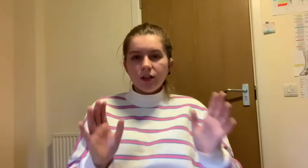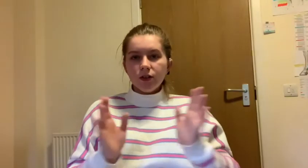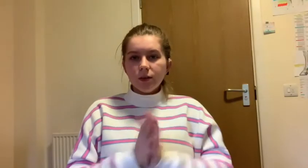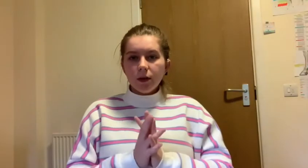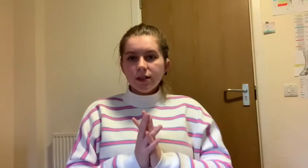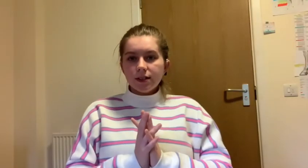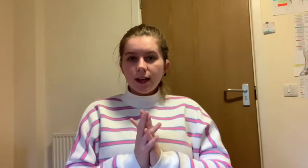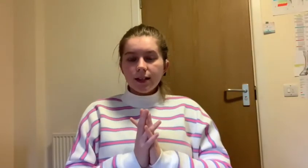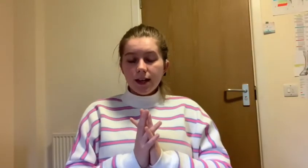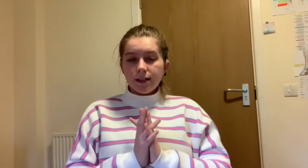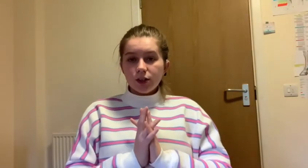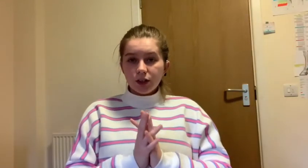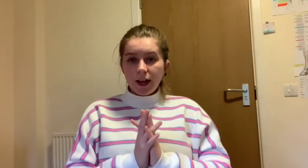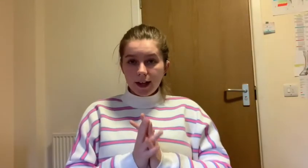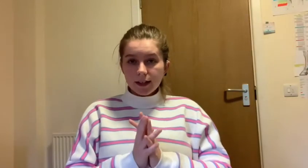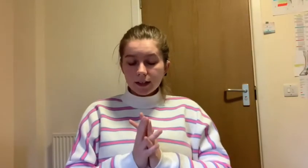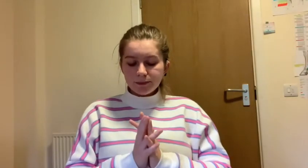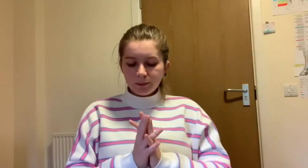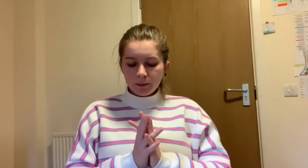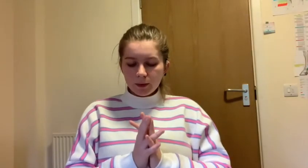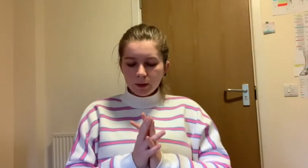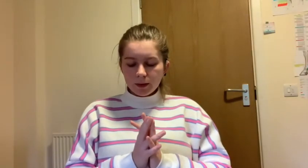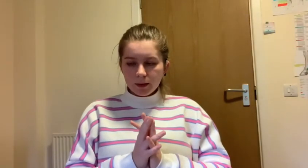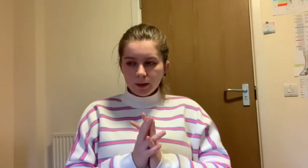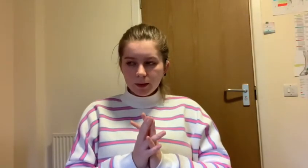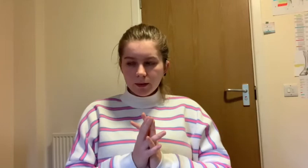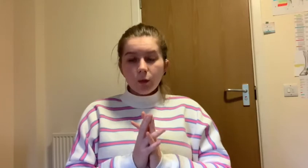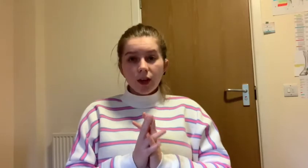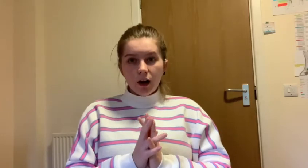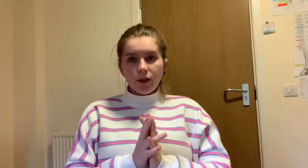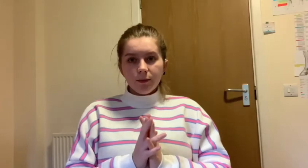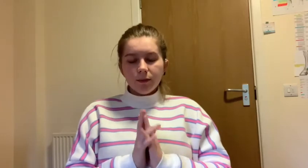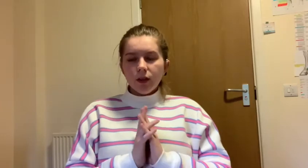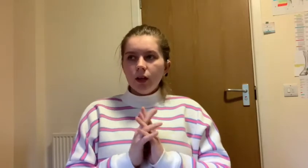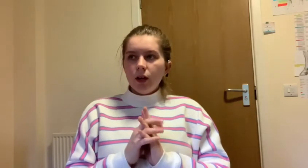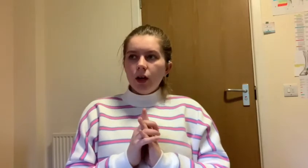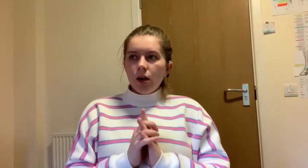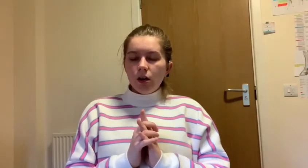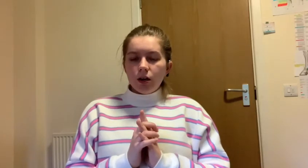Ok, this person said "haters gonna hate" That was RM (Kim Namjoon)